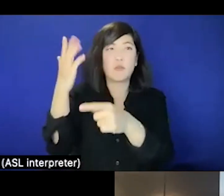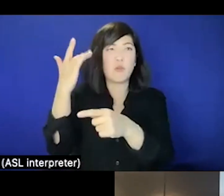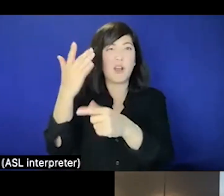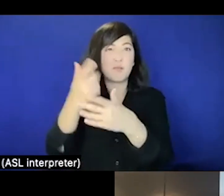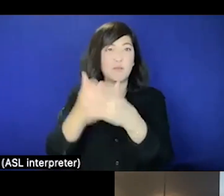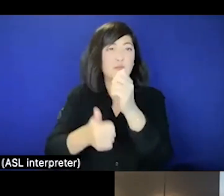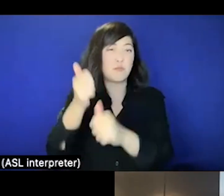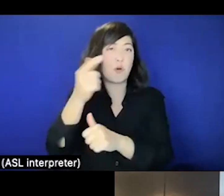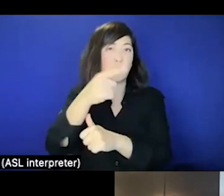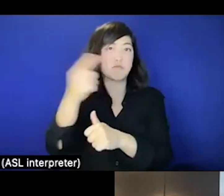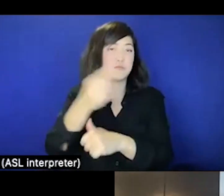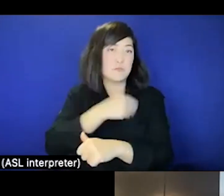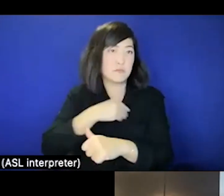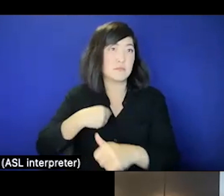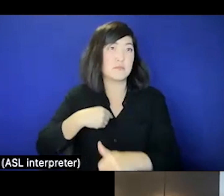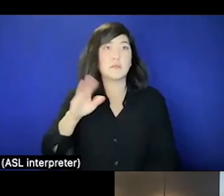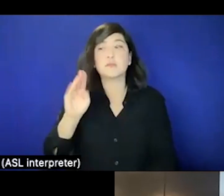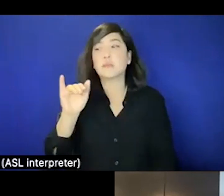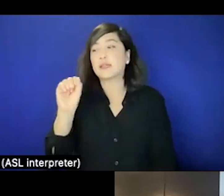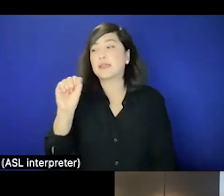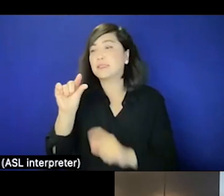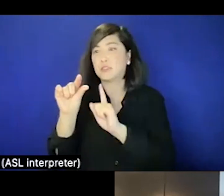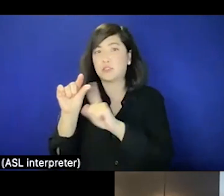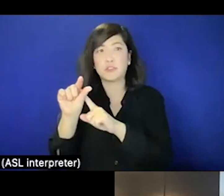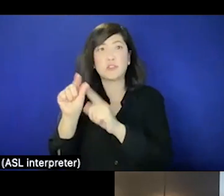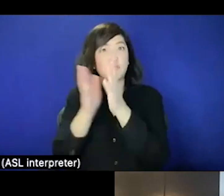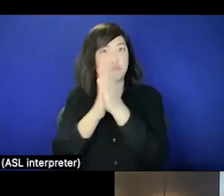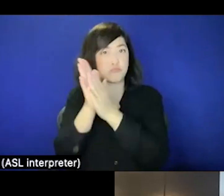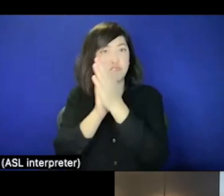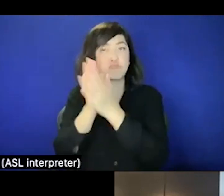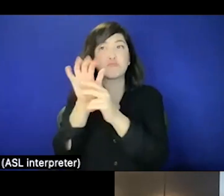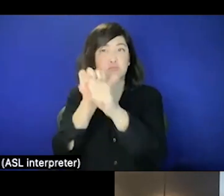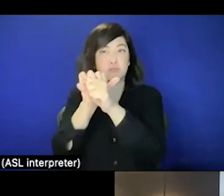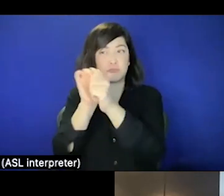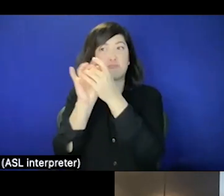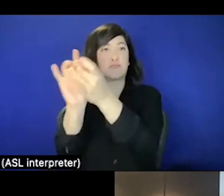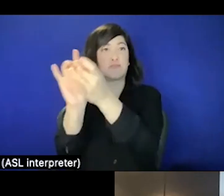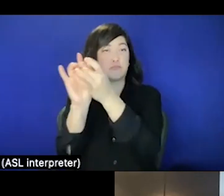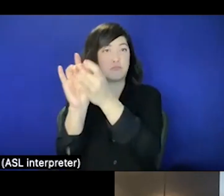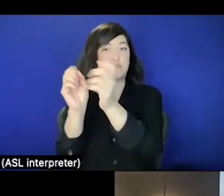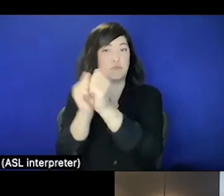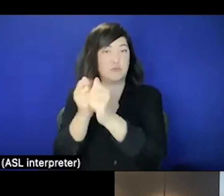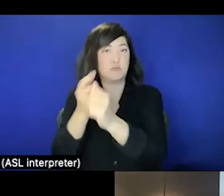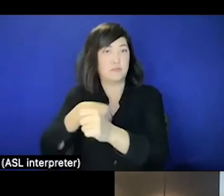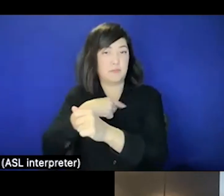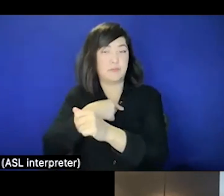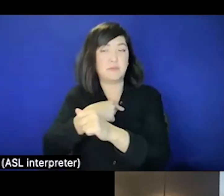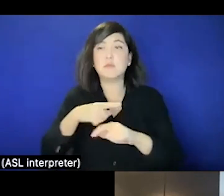have an interest in seeing us do our work well. But we need solutions that give, for example,